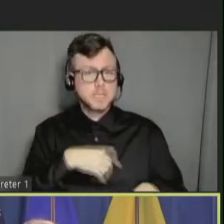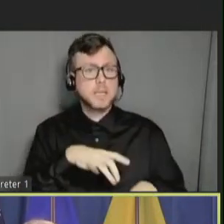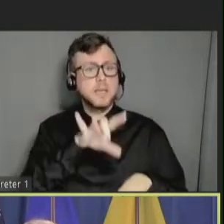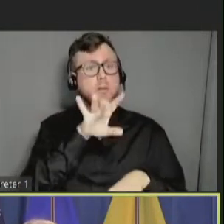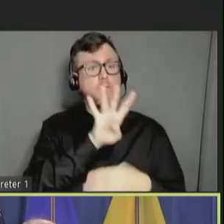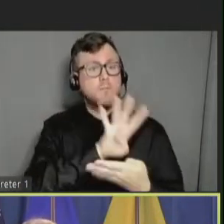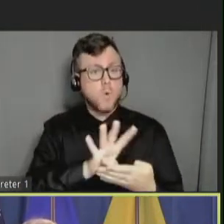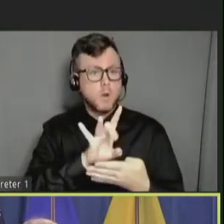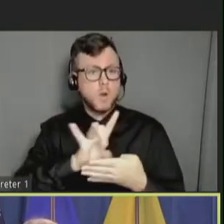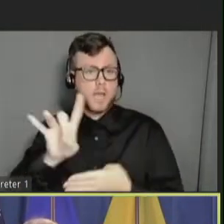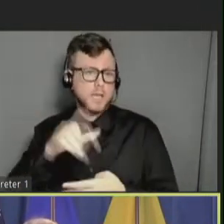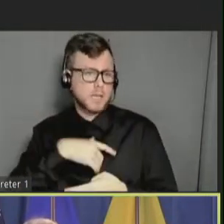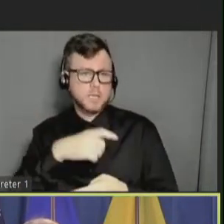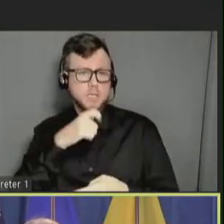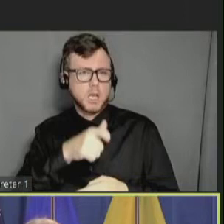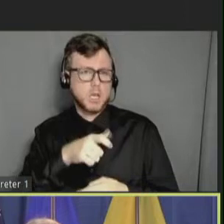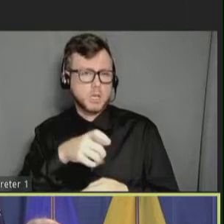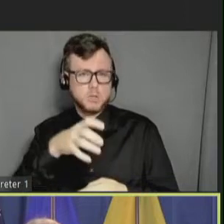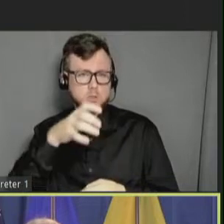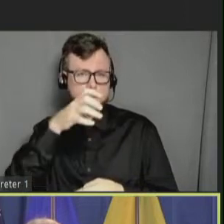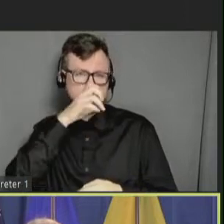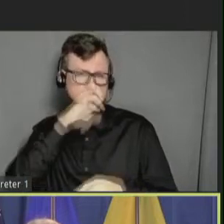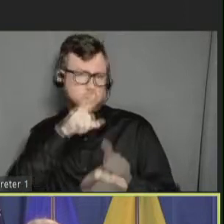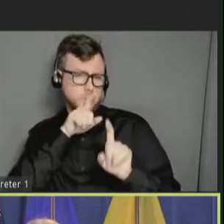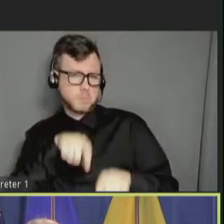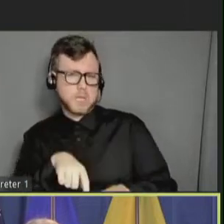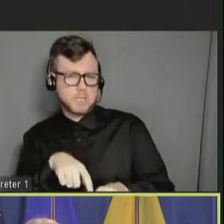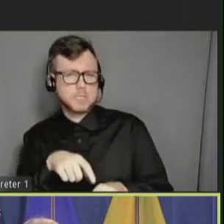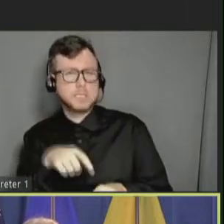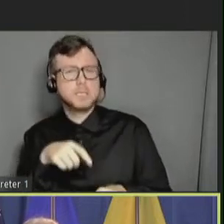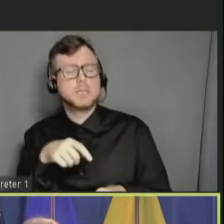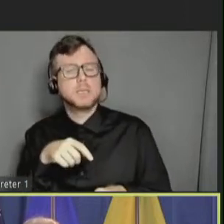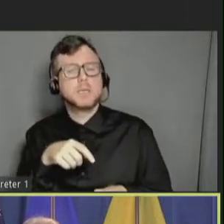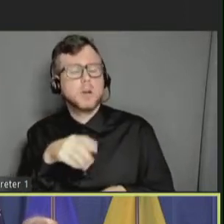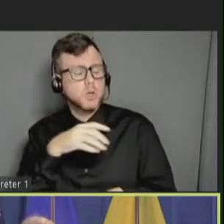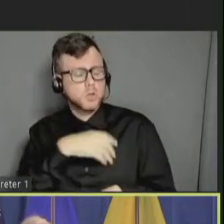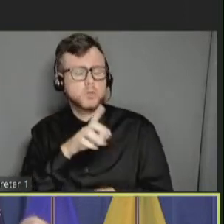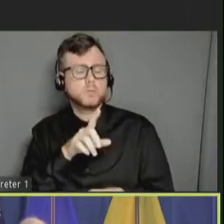is not a really strict dose response effect. And we see about a frequency